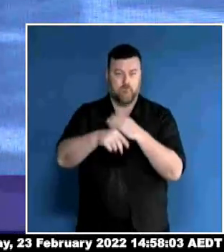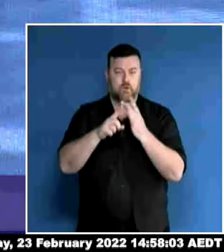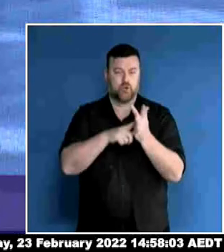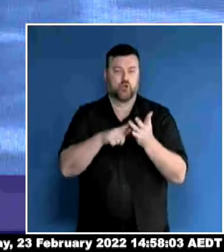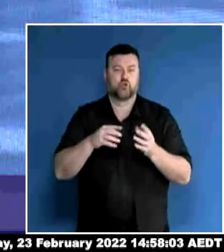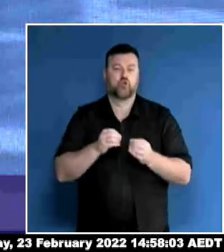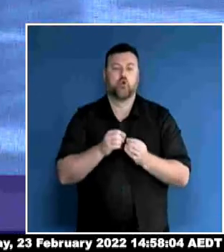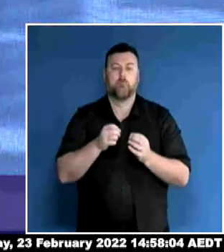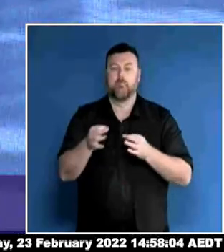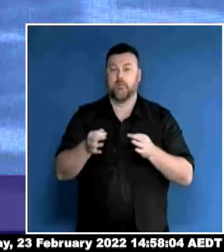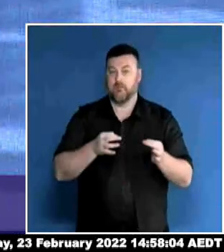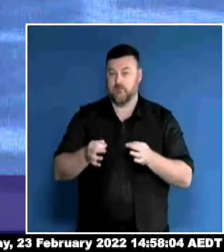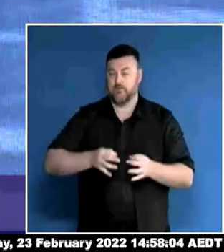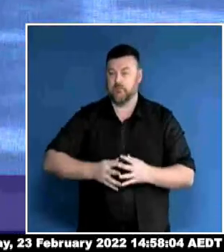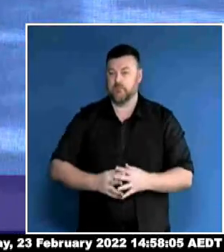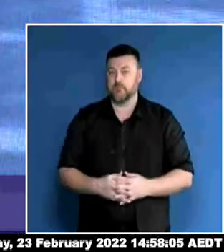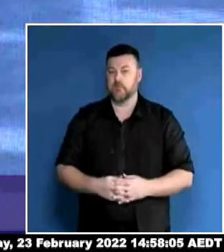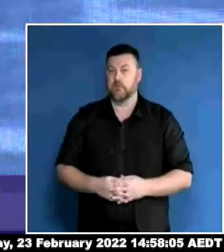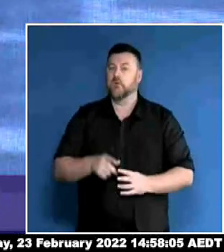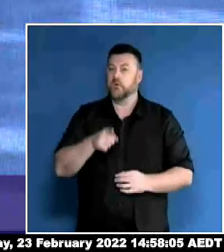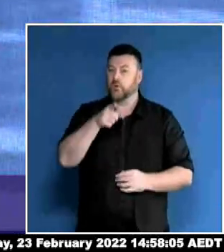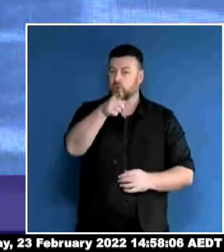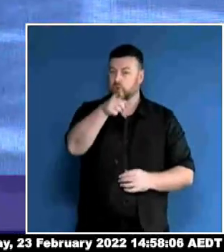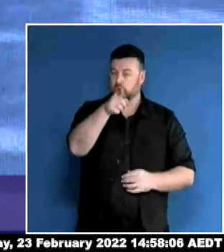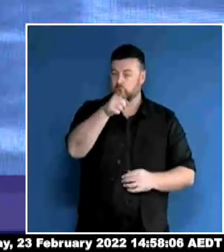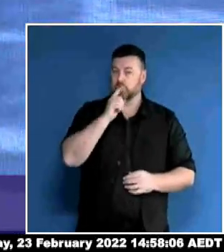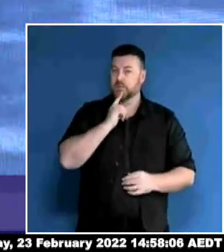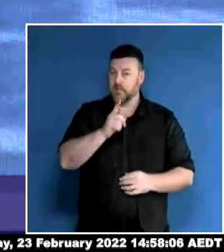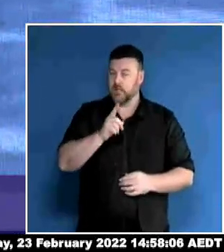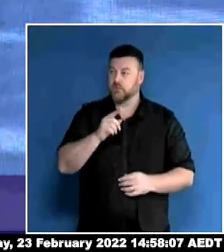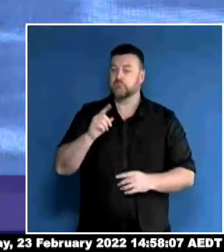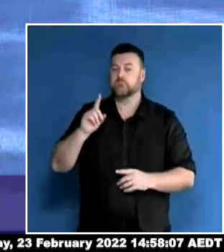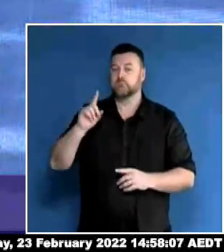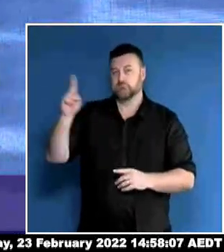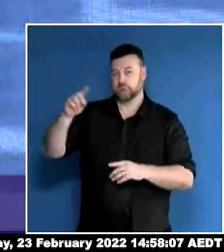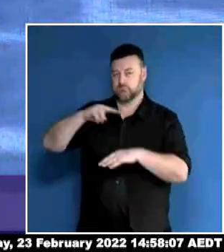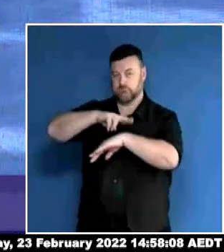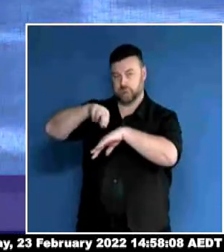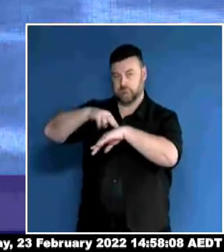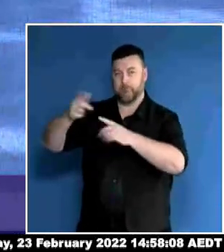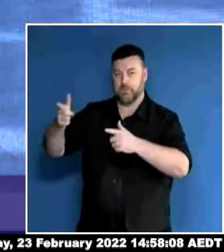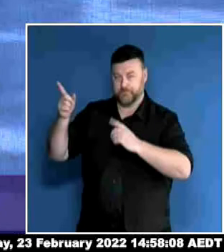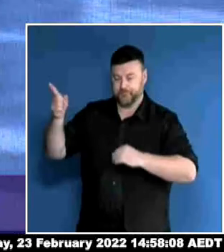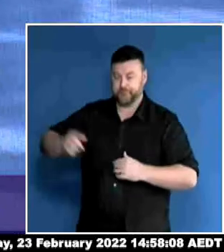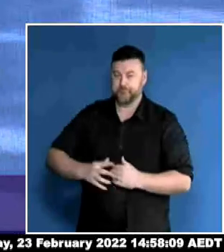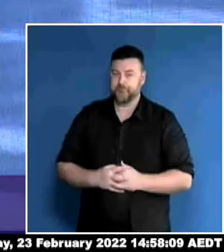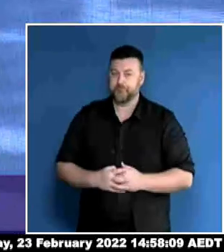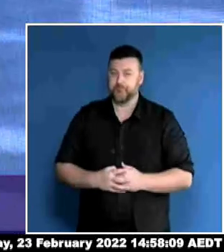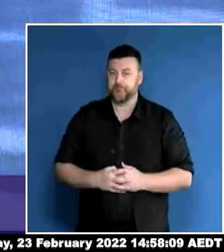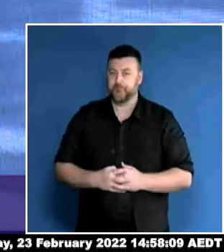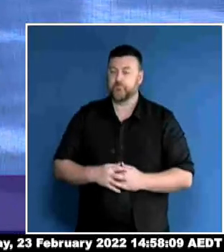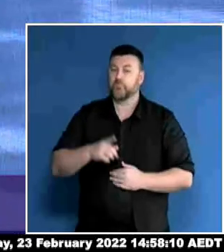You said to the Regional Manager that you wouldn't be attending any more job coaching